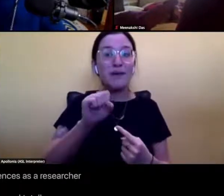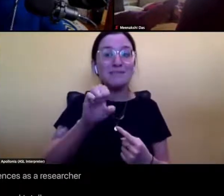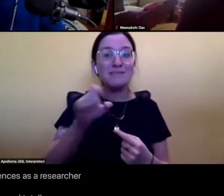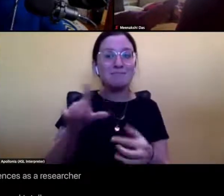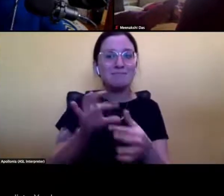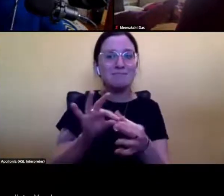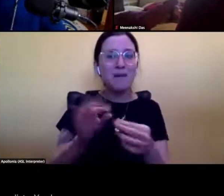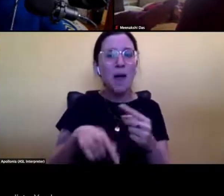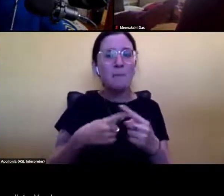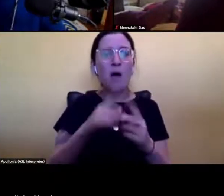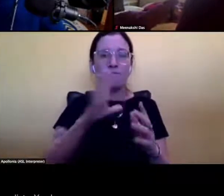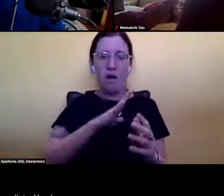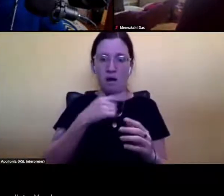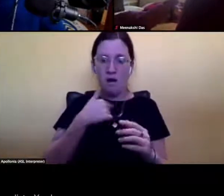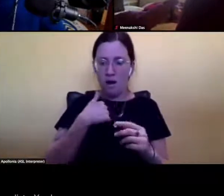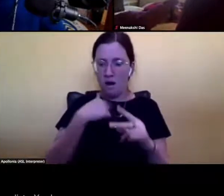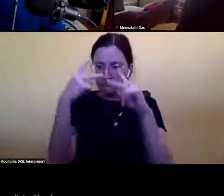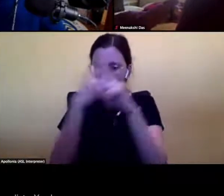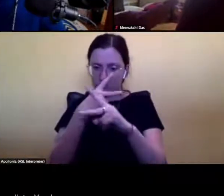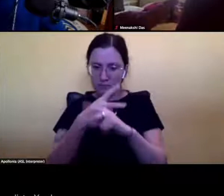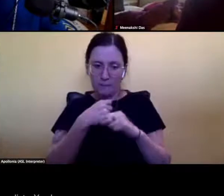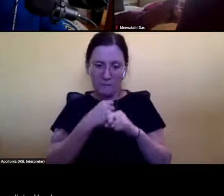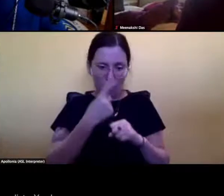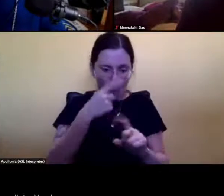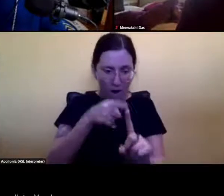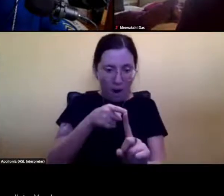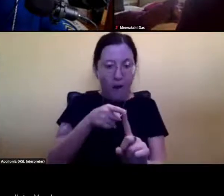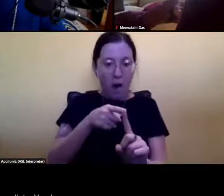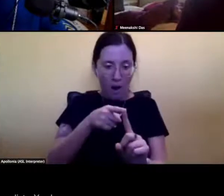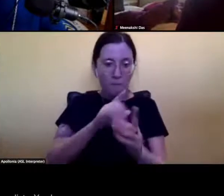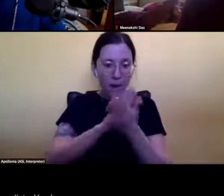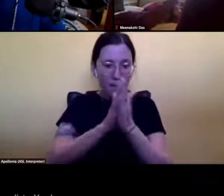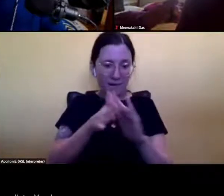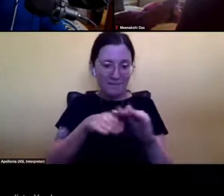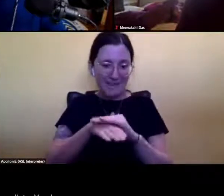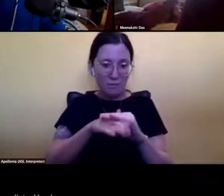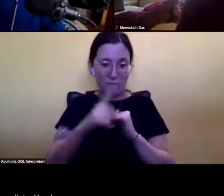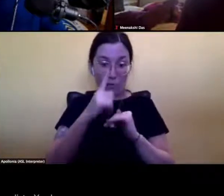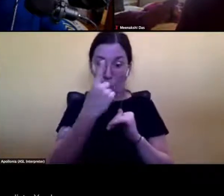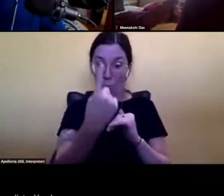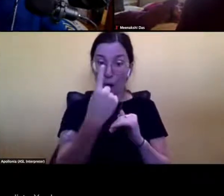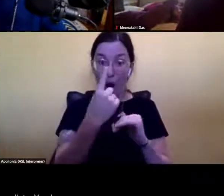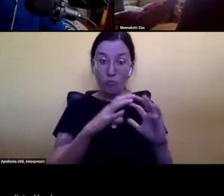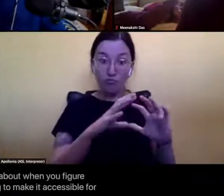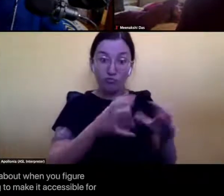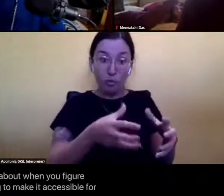how to design one thing to make it accessible for one group of people, you really are typically